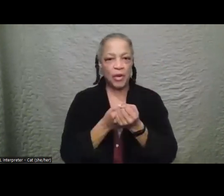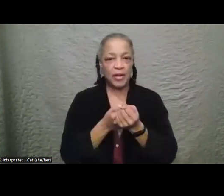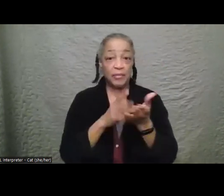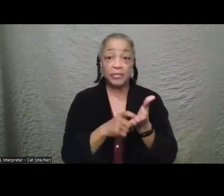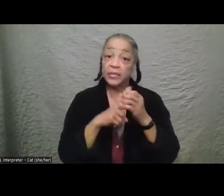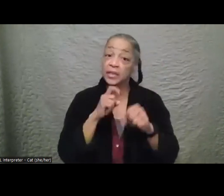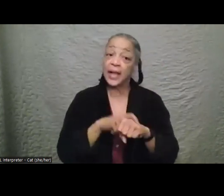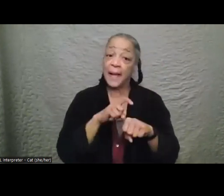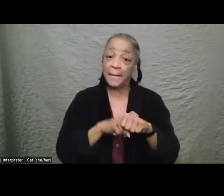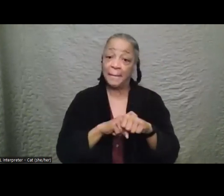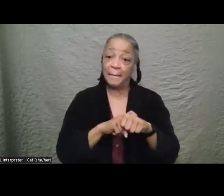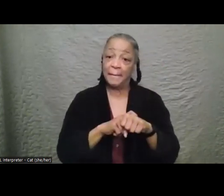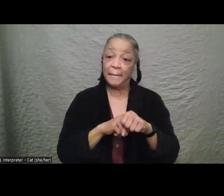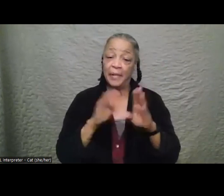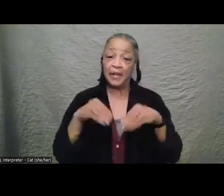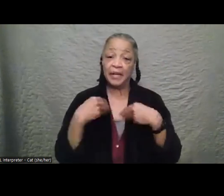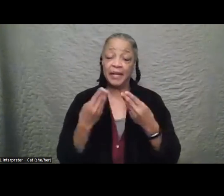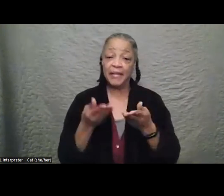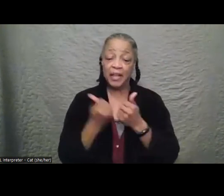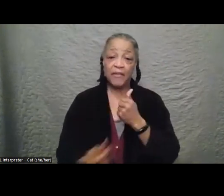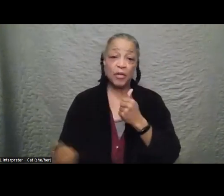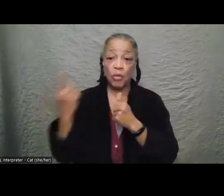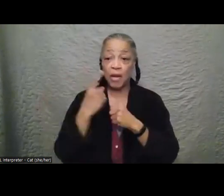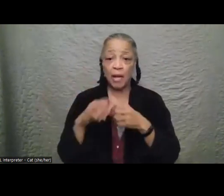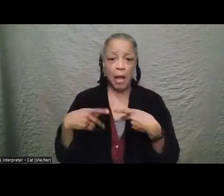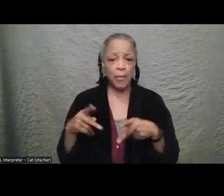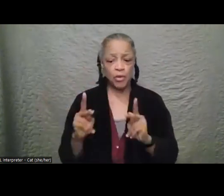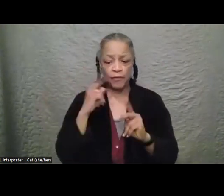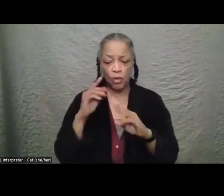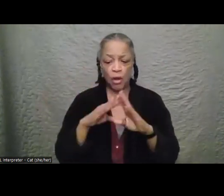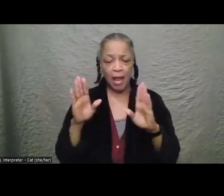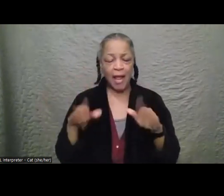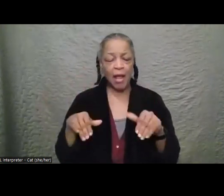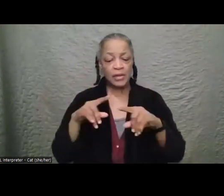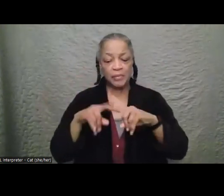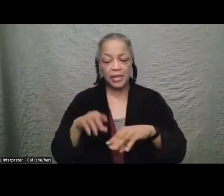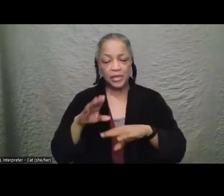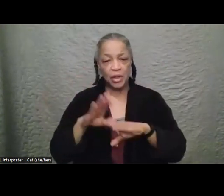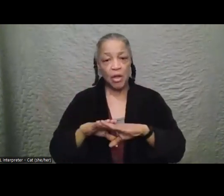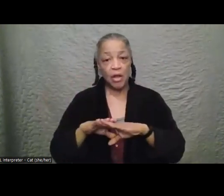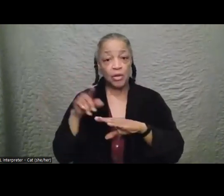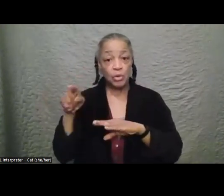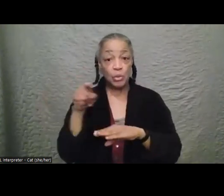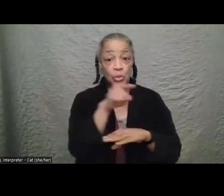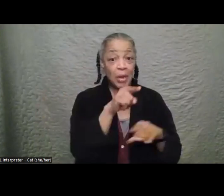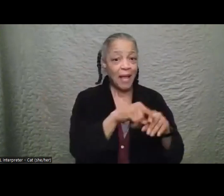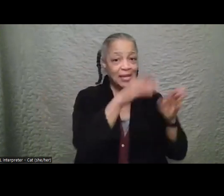Giving everyone that opportunity for housing based on you as an individual.